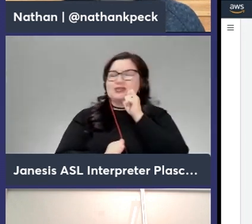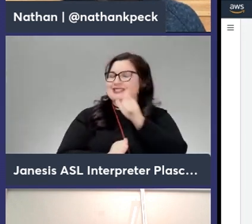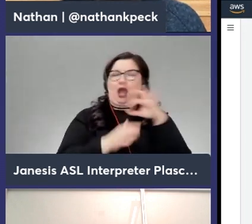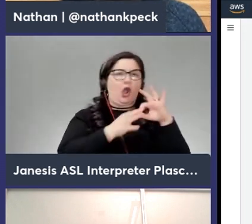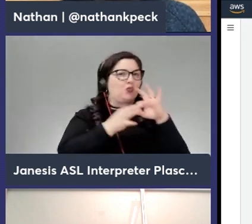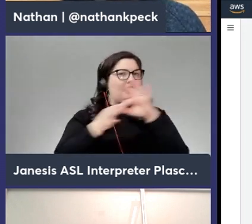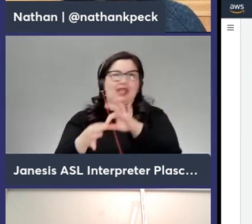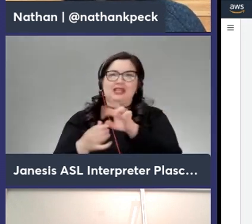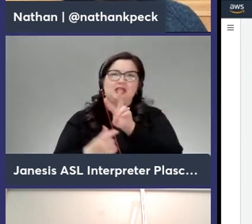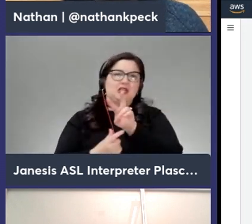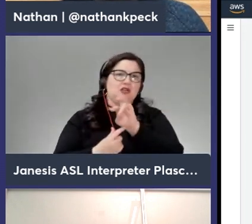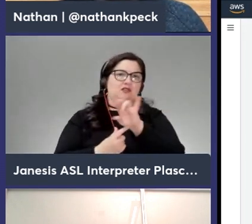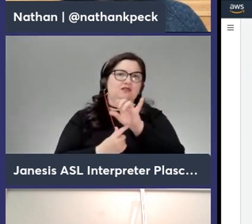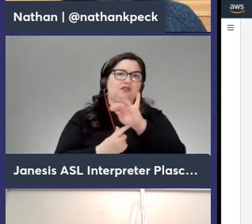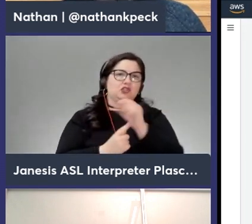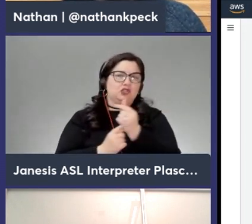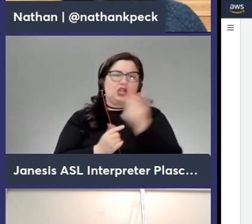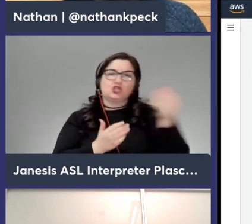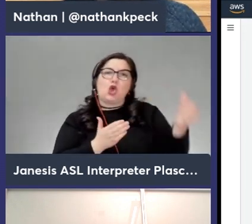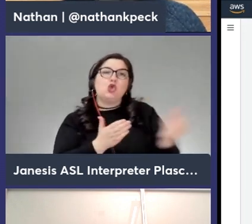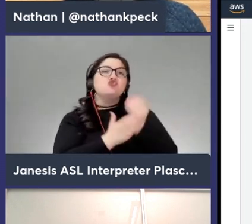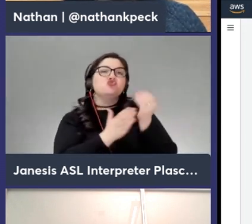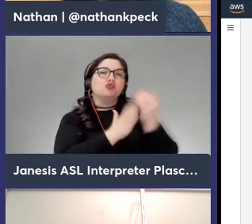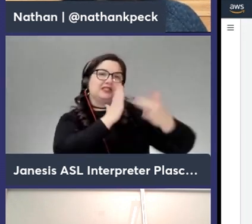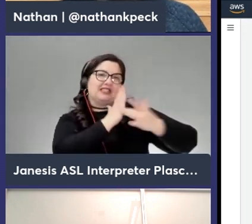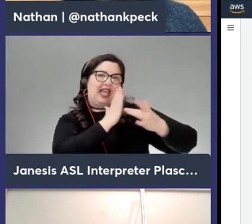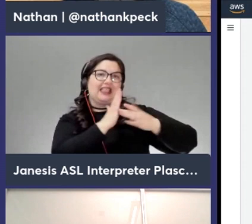It's a new proprietary technology developed by AWS Backup.